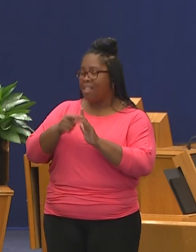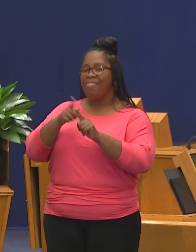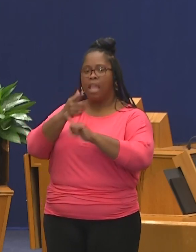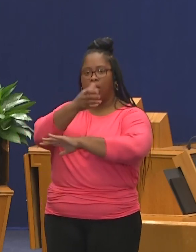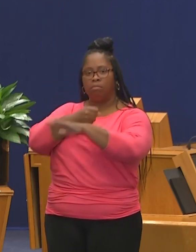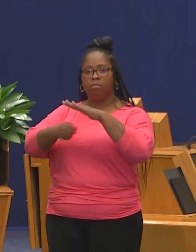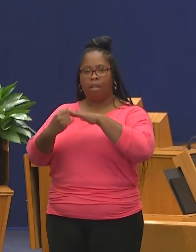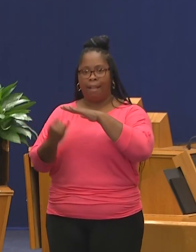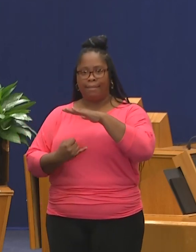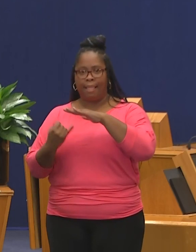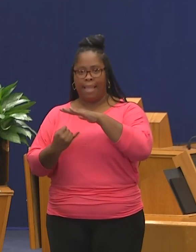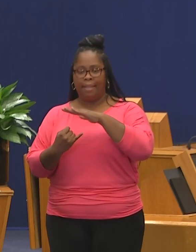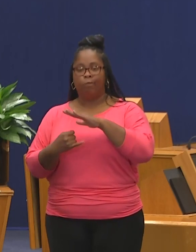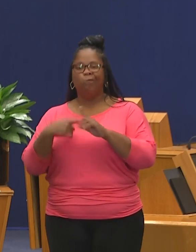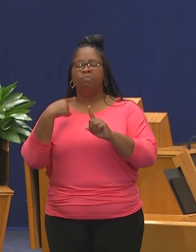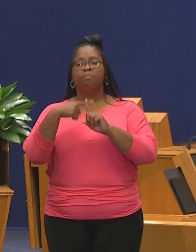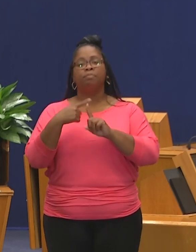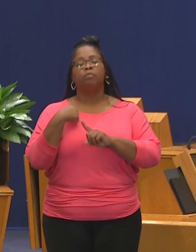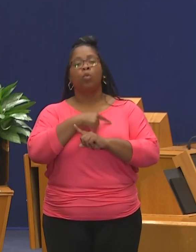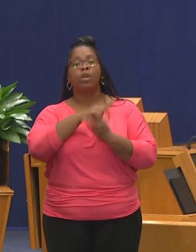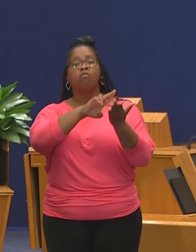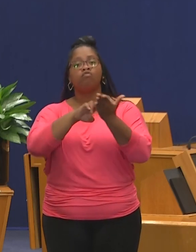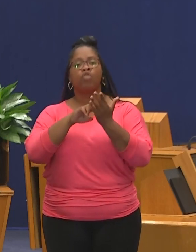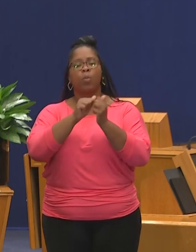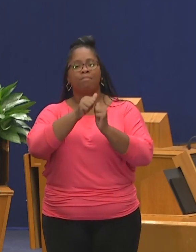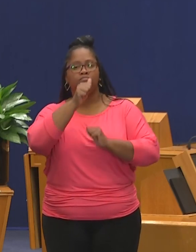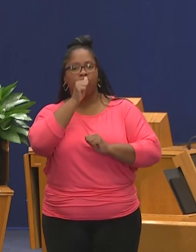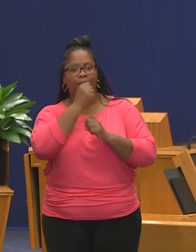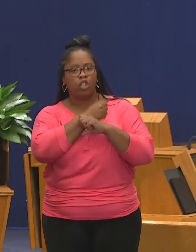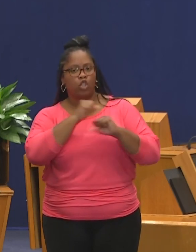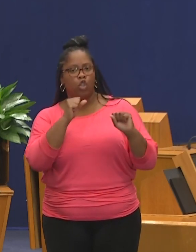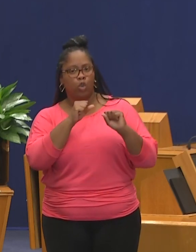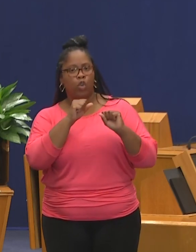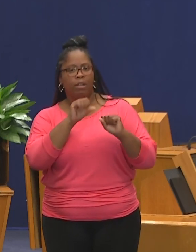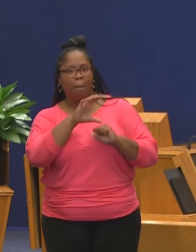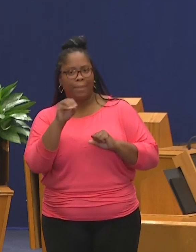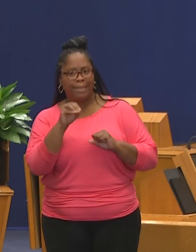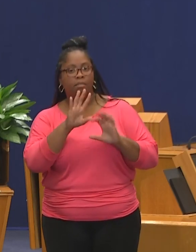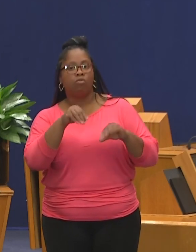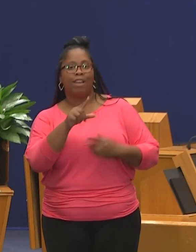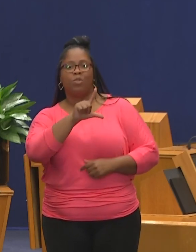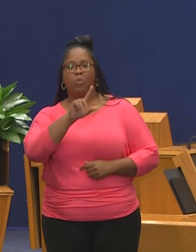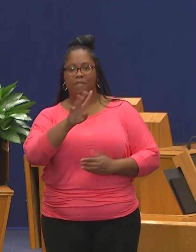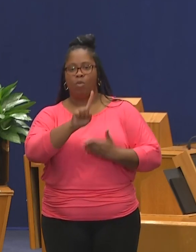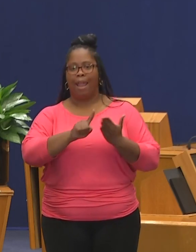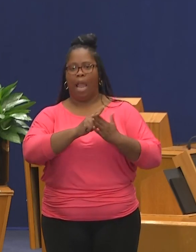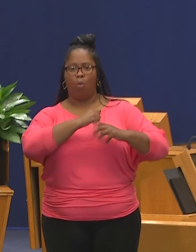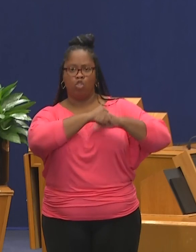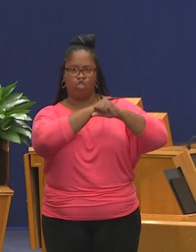SYMPTOMATIC, WE'RE ABLE TO MOVE THEM TO A PLACE WHERE THEY CAN SELF-ISOLATE. ADDITIONALLY, WE'RE CONTRACTING